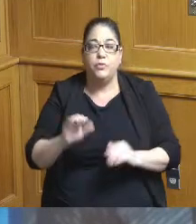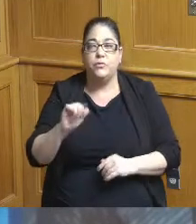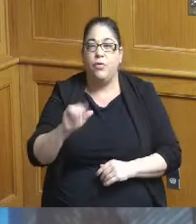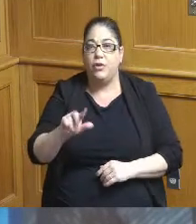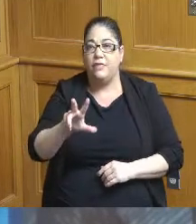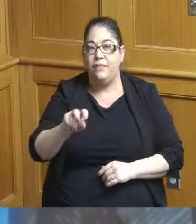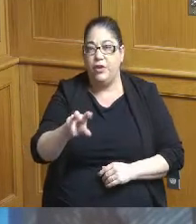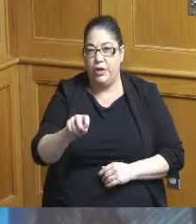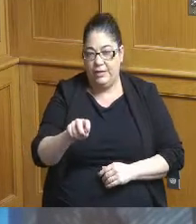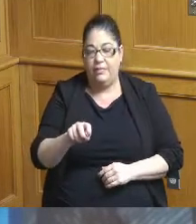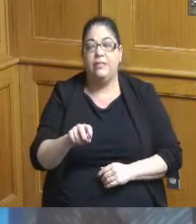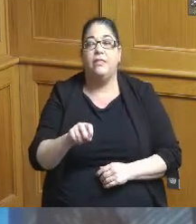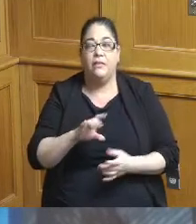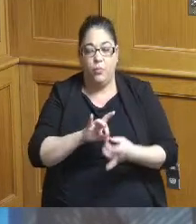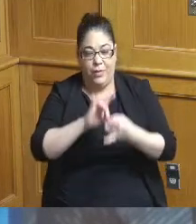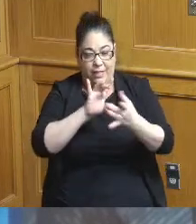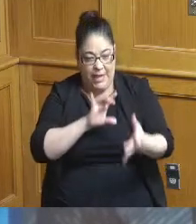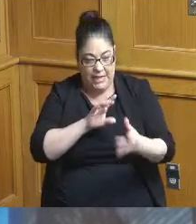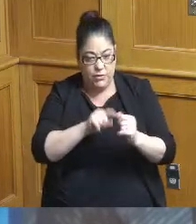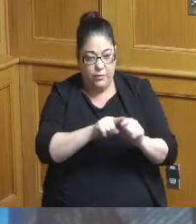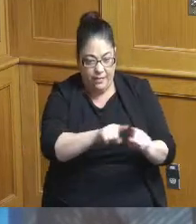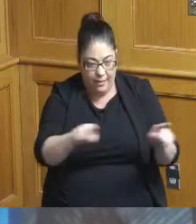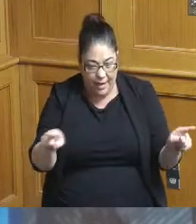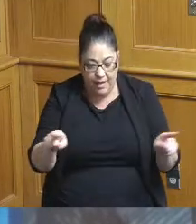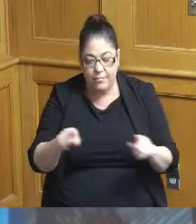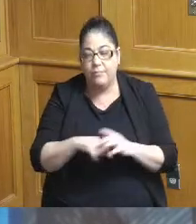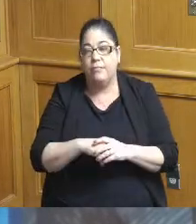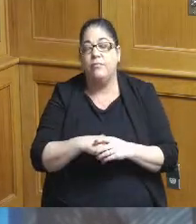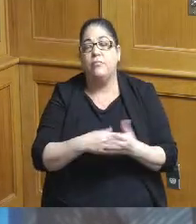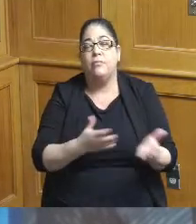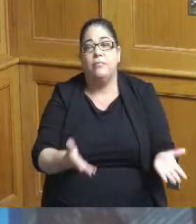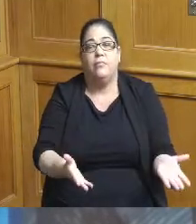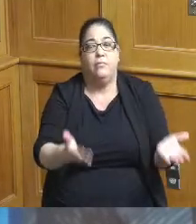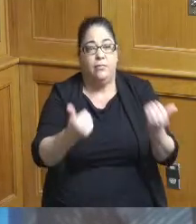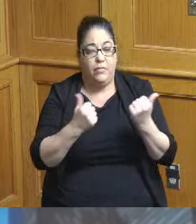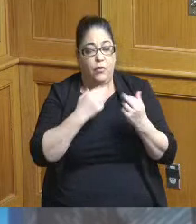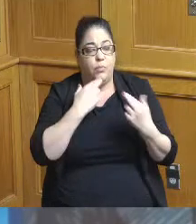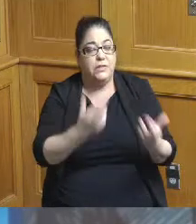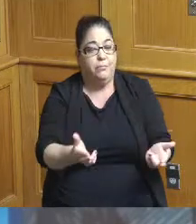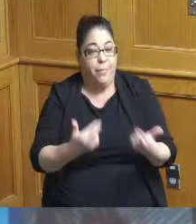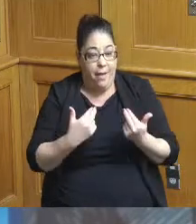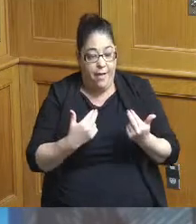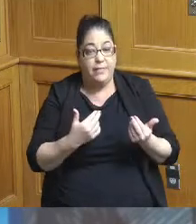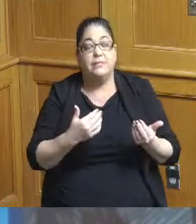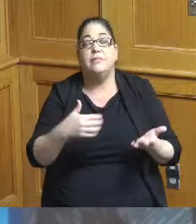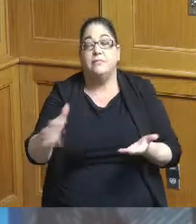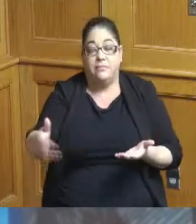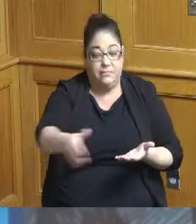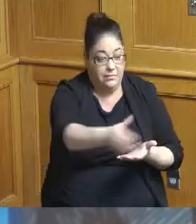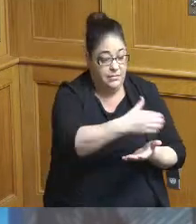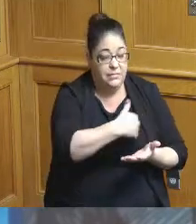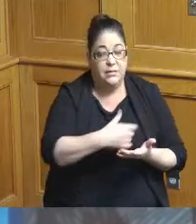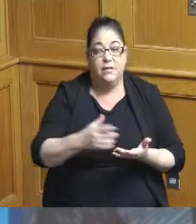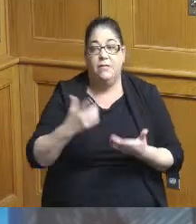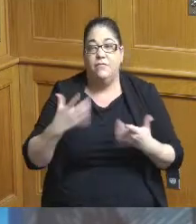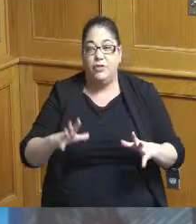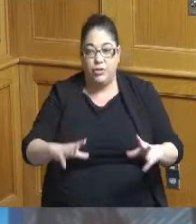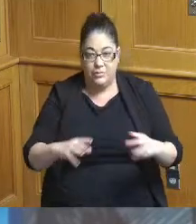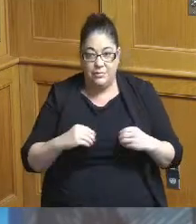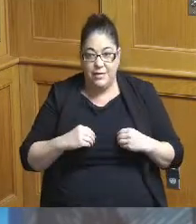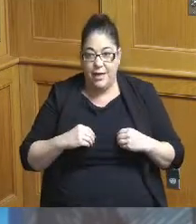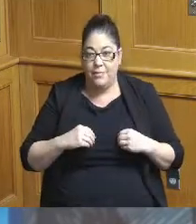those RFP that those RFPs were or responses to the RFPs were were accepted by three CDC